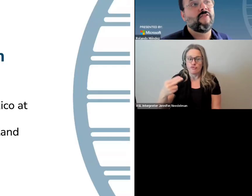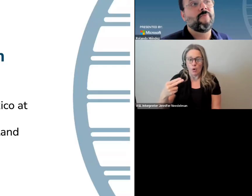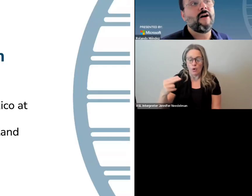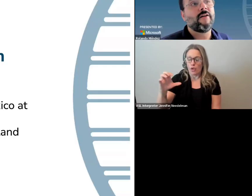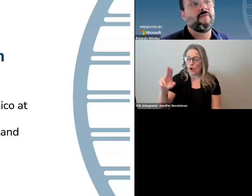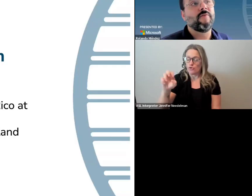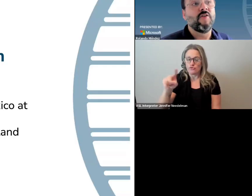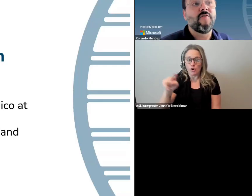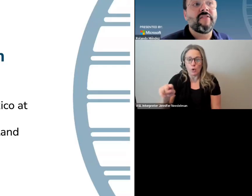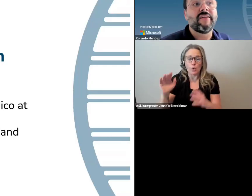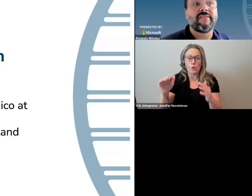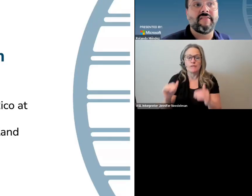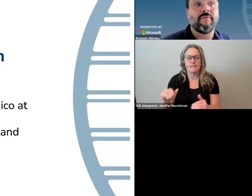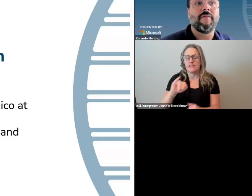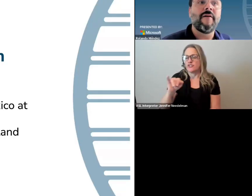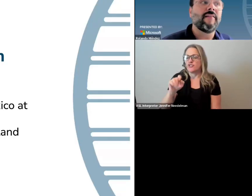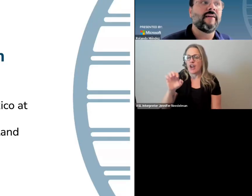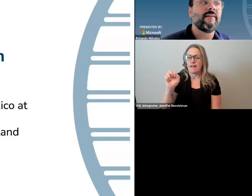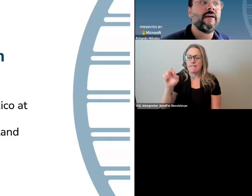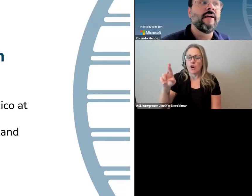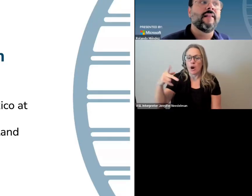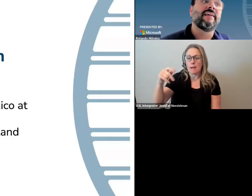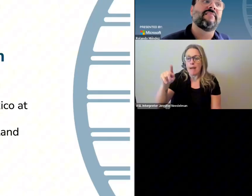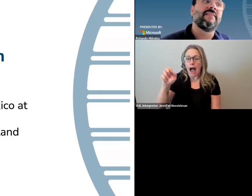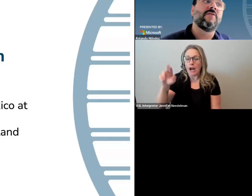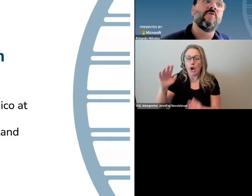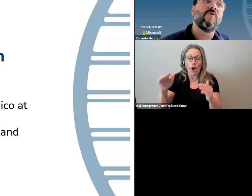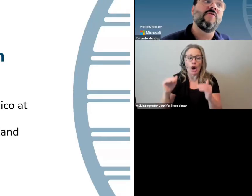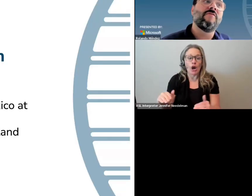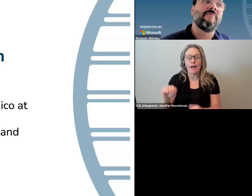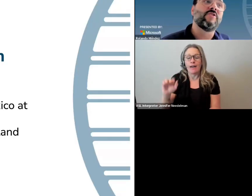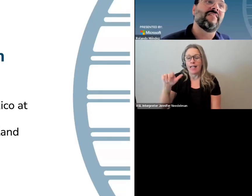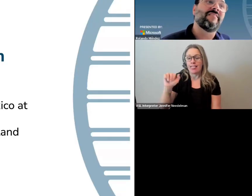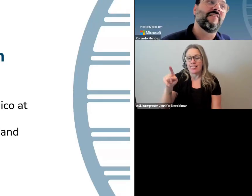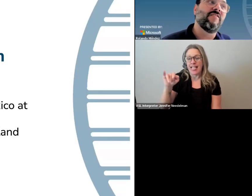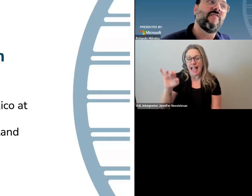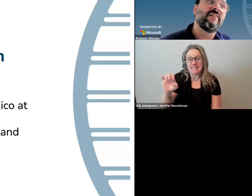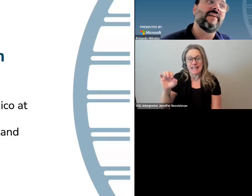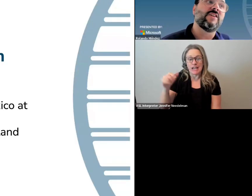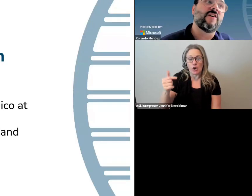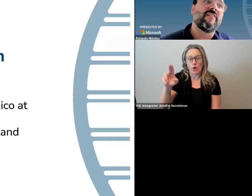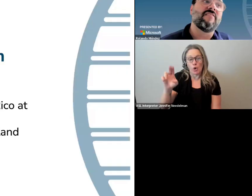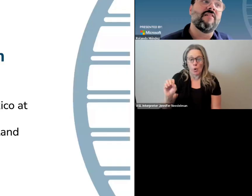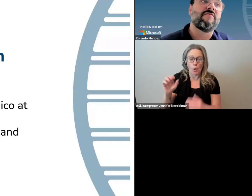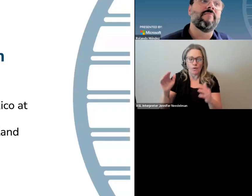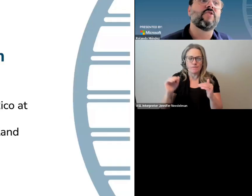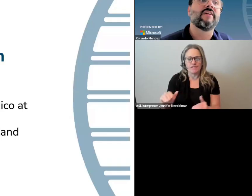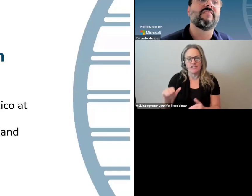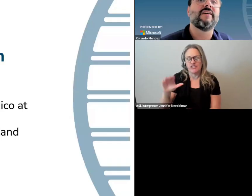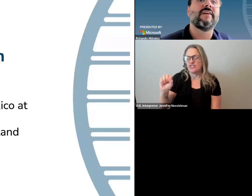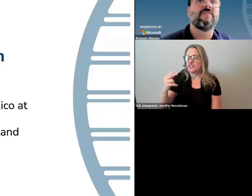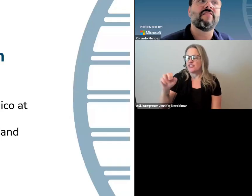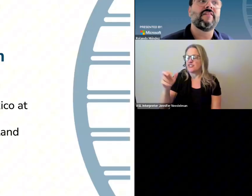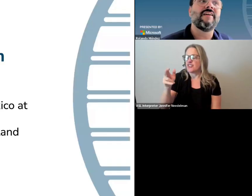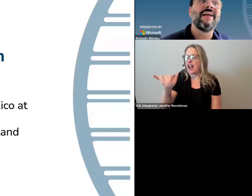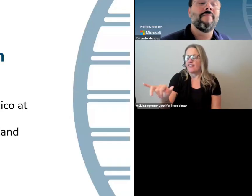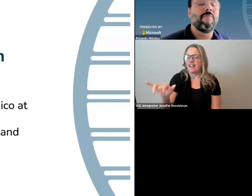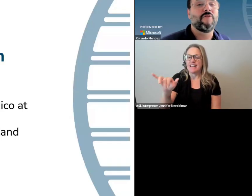Jennifer Potter from the University System of Maryland, Lexie Guo from Michigan State University, and Sherrye Zhong from Michigan State University,